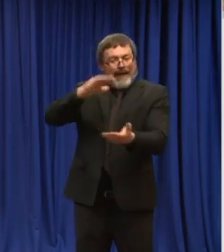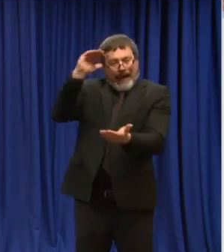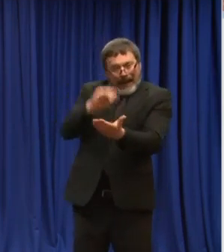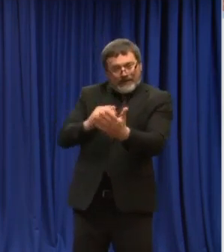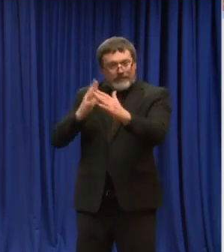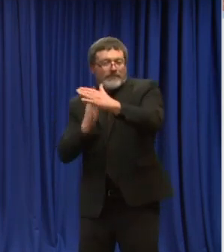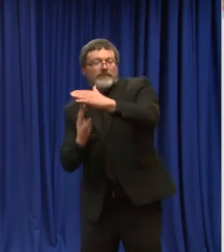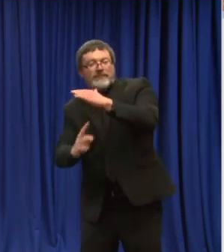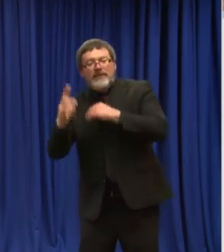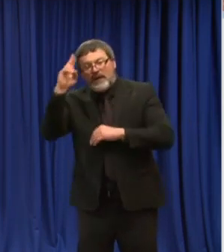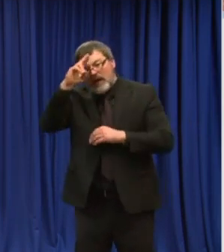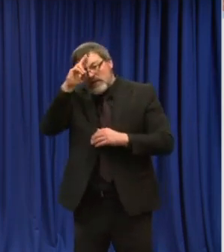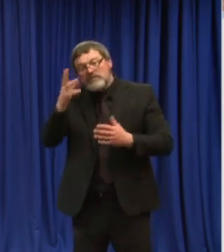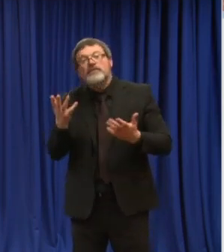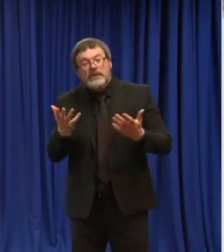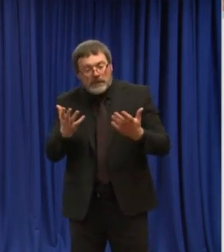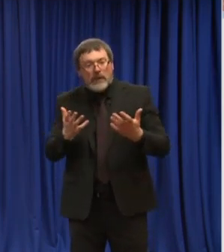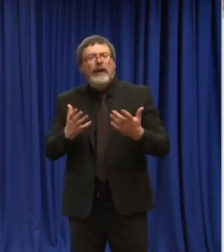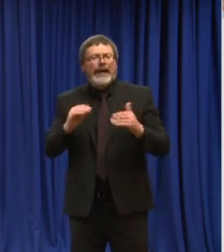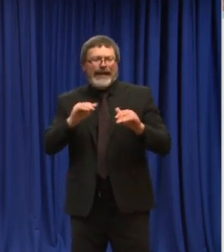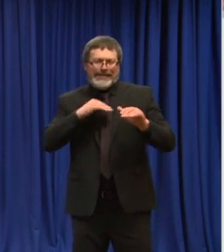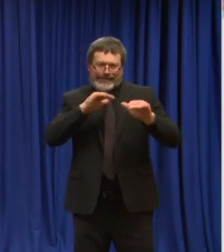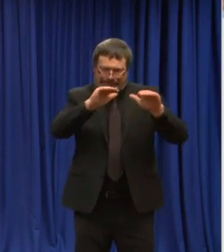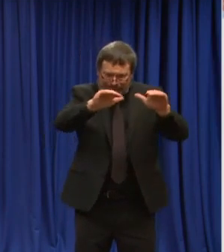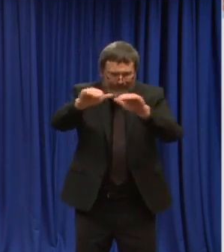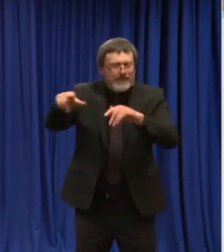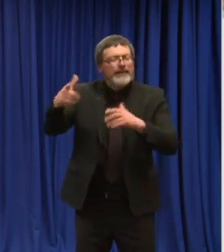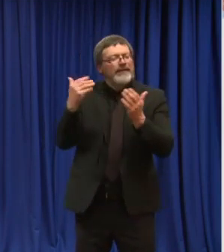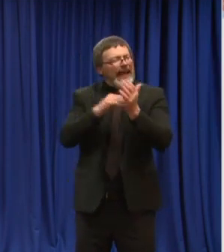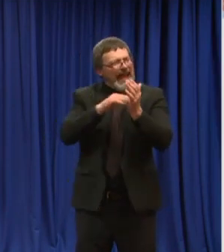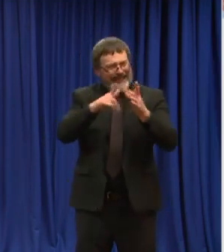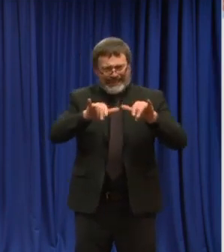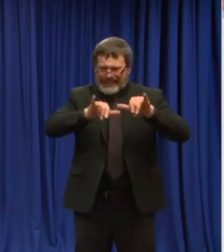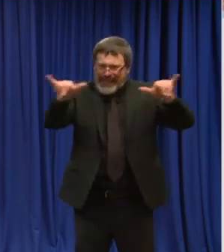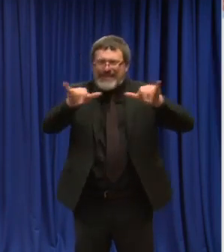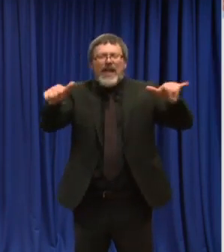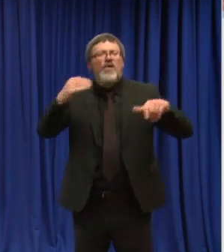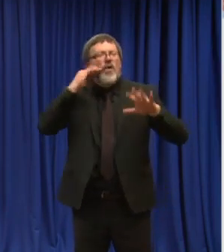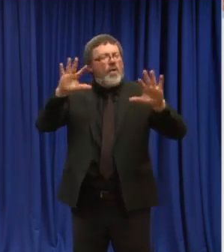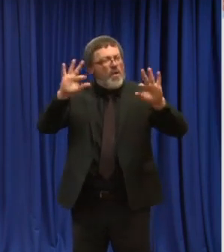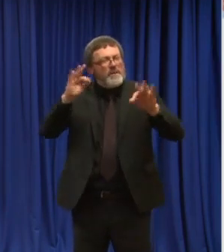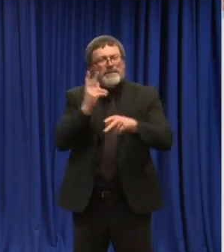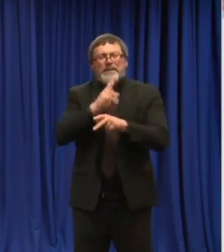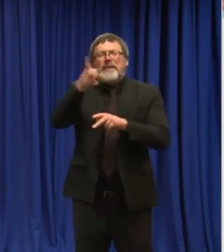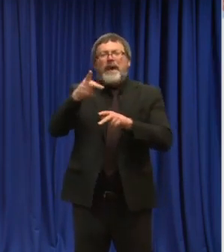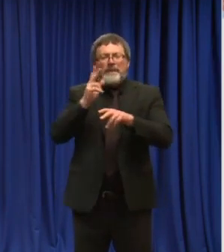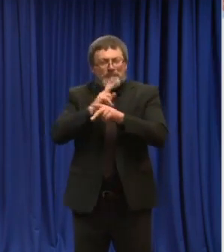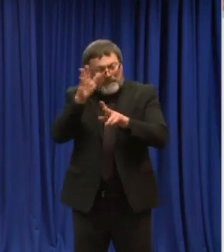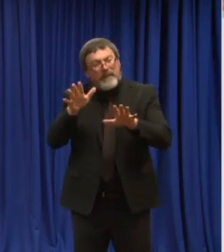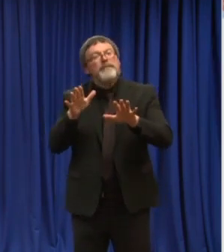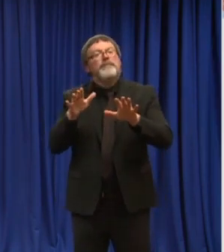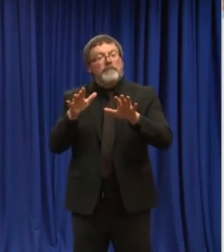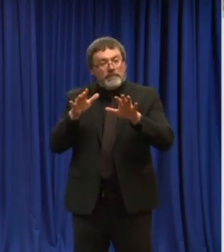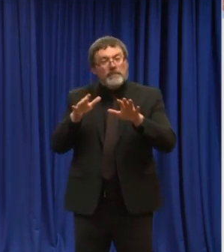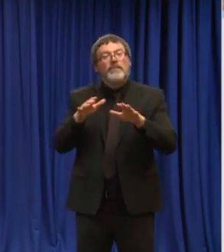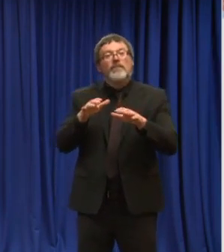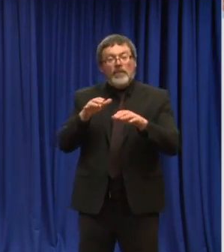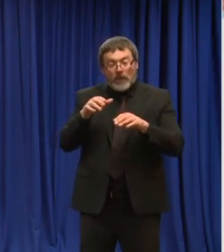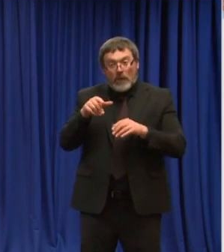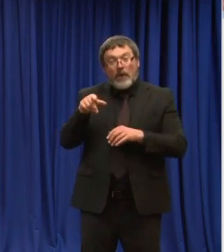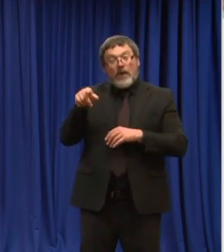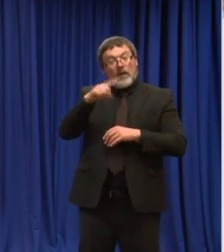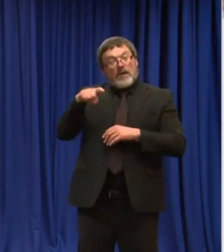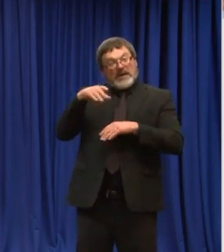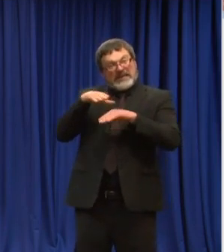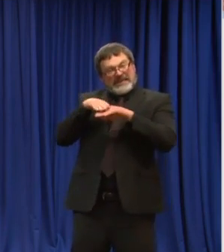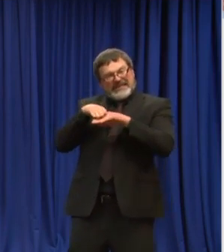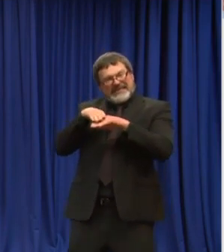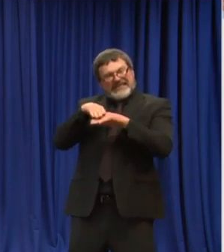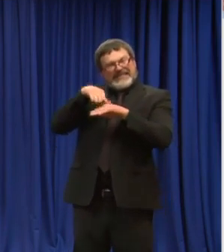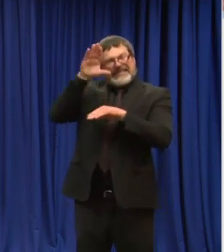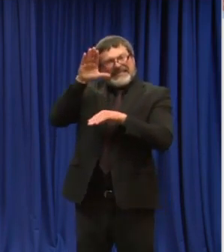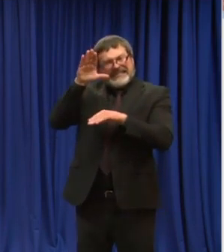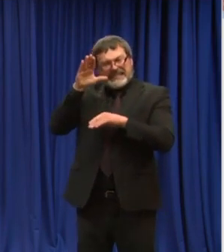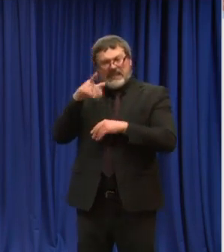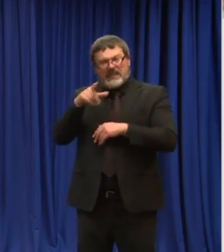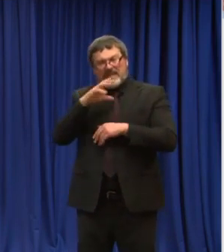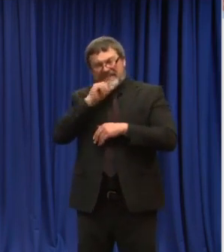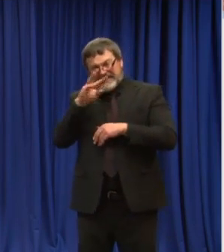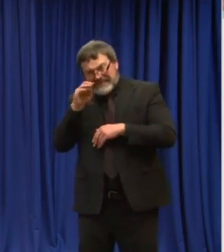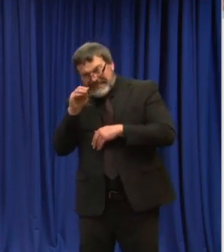OF COVID-19, BUT ALSO LOOKING AT HOSPITALIZATIONS WE STILL HOWEVER NEED READY TO STAY AT HOME TO PROTECT OTHERS, ESPECIALLY THOSE OLDER ADULTS AND PEOPLE WITH CHRONIC MEDICAL